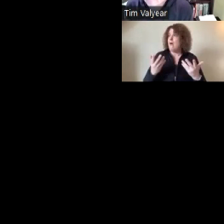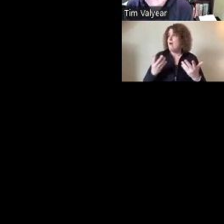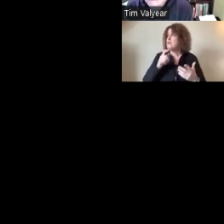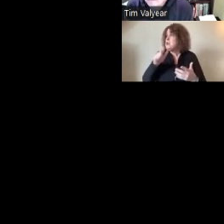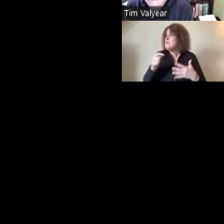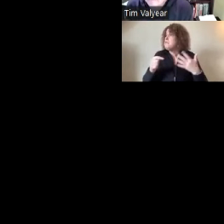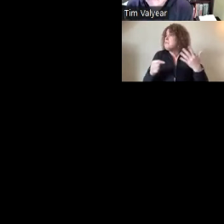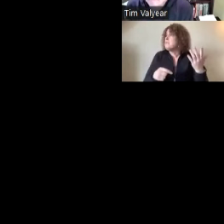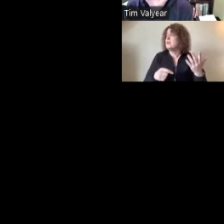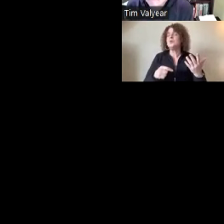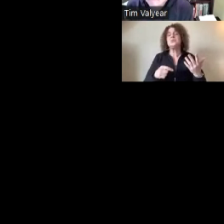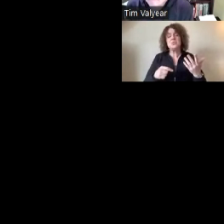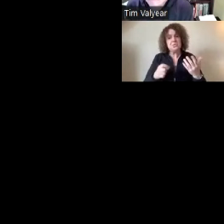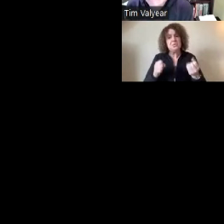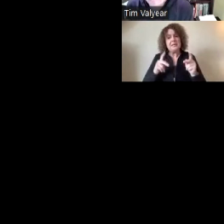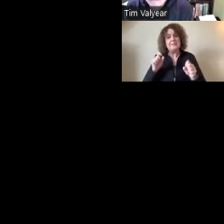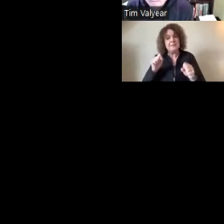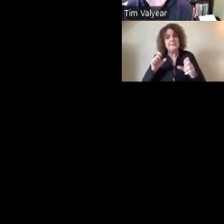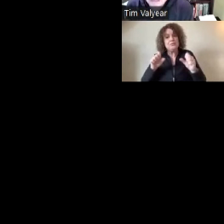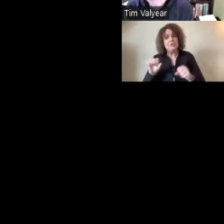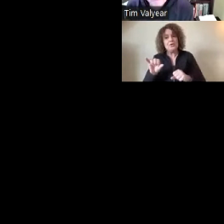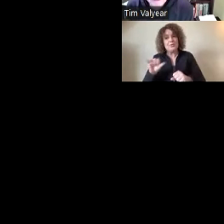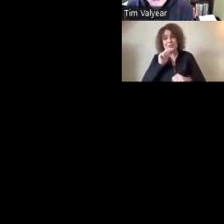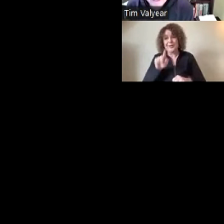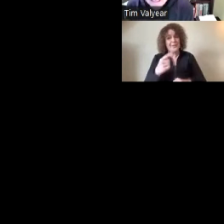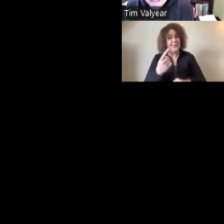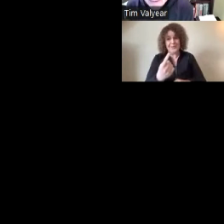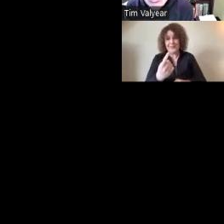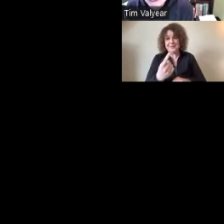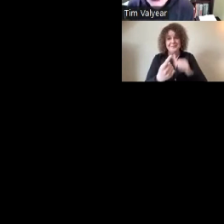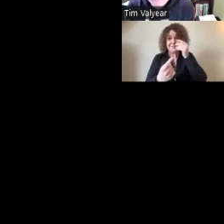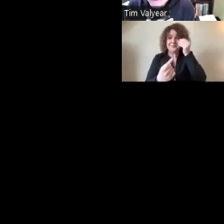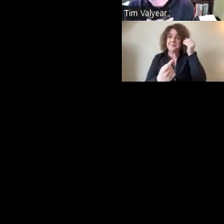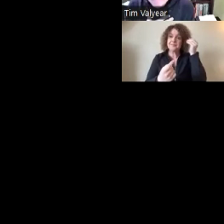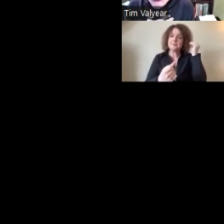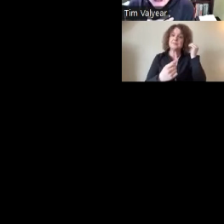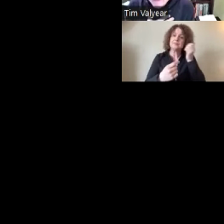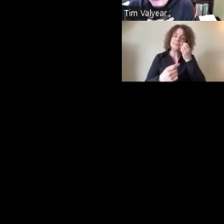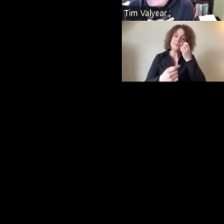sense to me. And I think the shock at hearing some of these restrictions being lifted is something I'm hearing from a